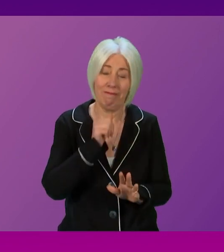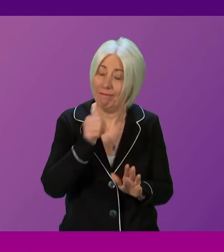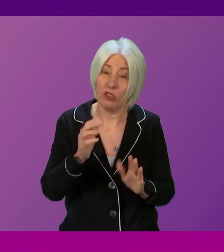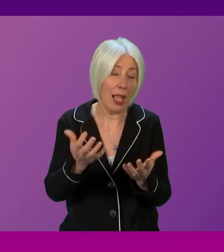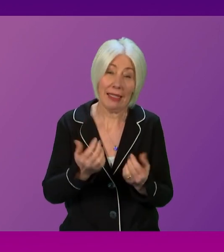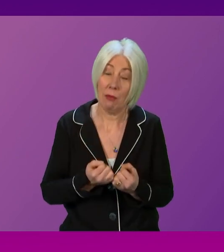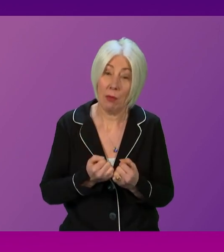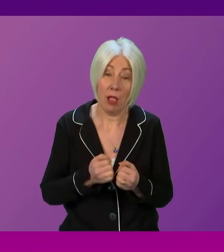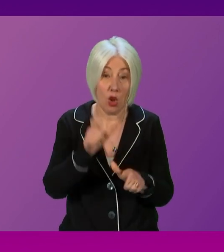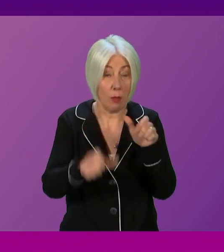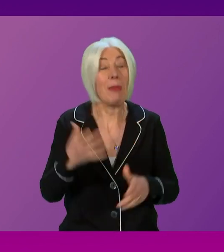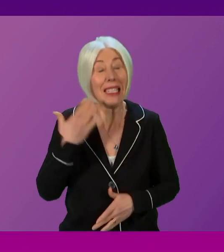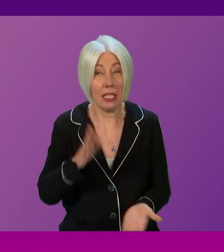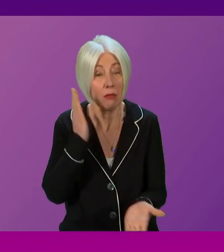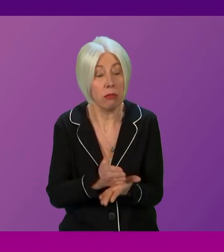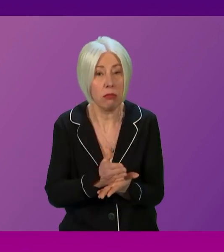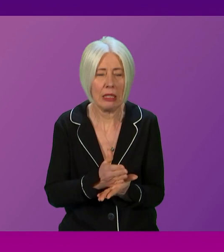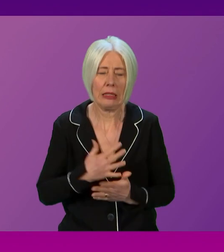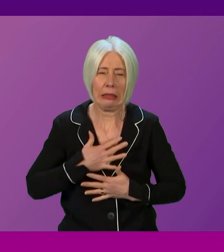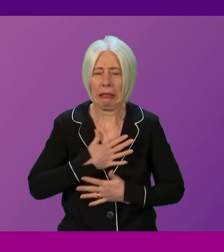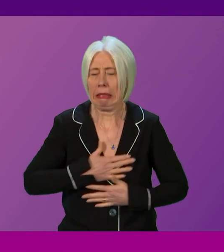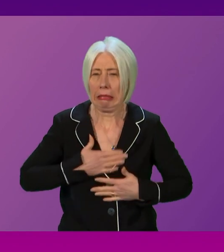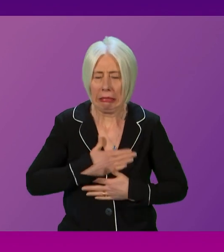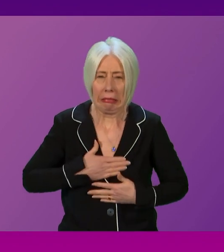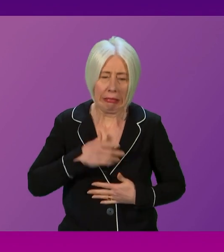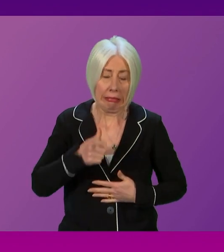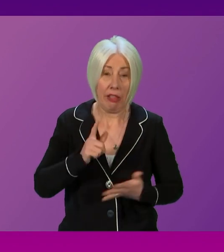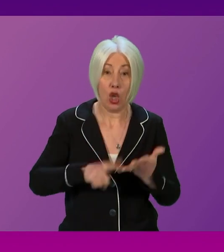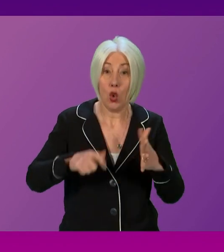shocking. It is disturbing in the extreme that the United Kingdom Government’s policy of no